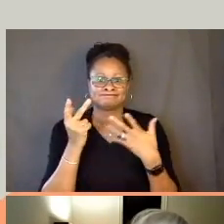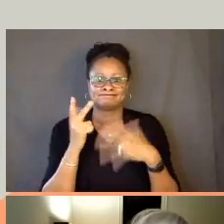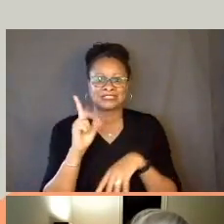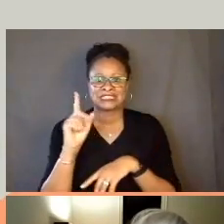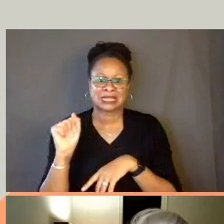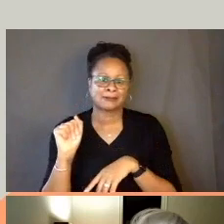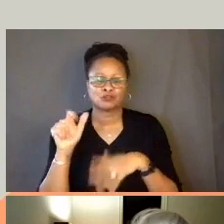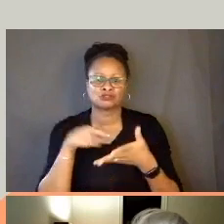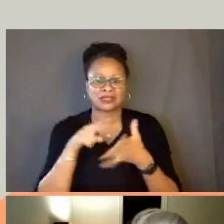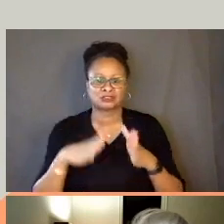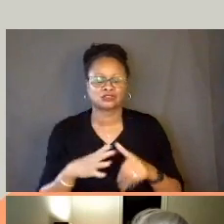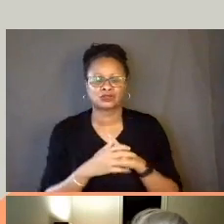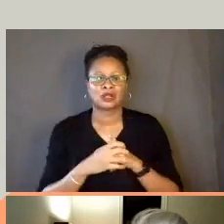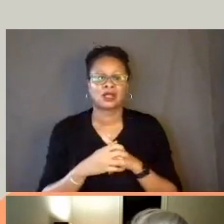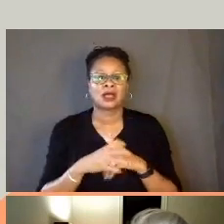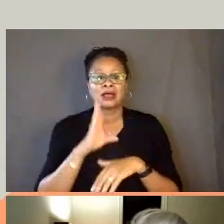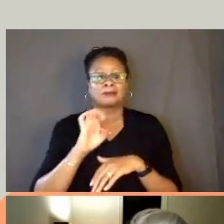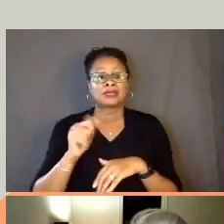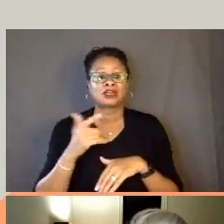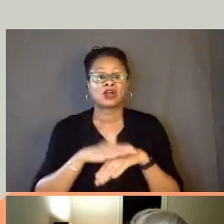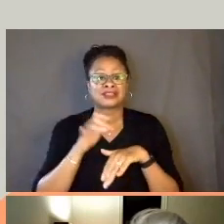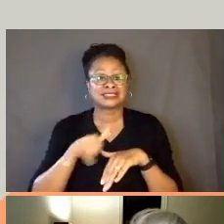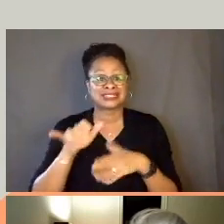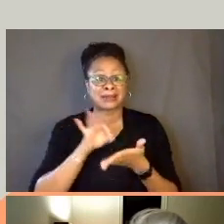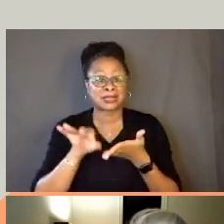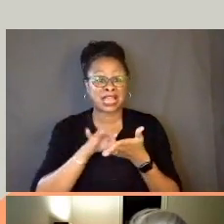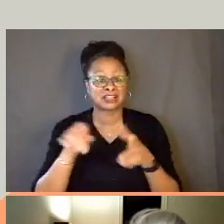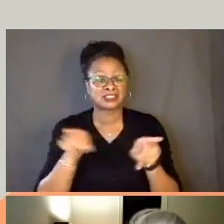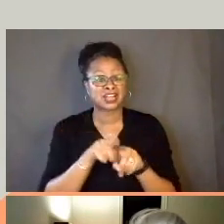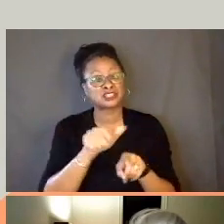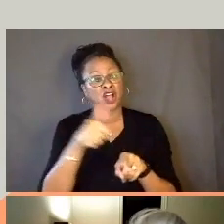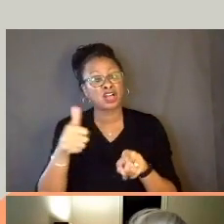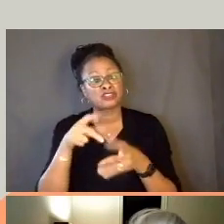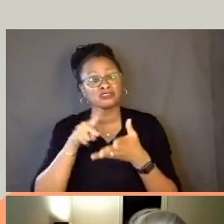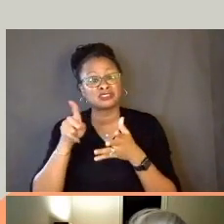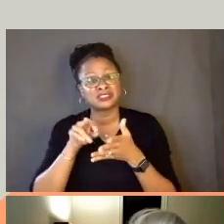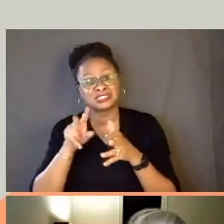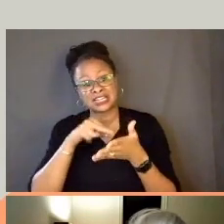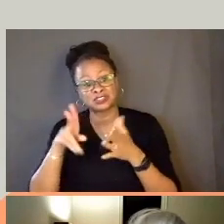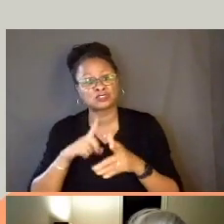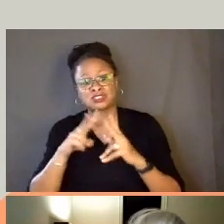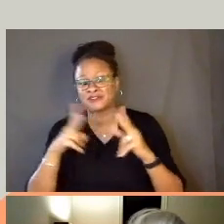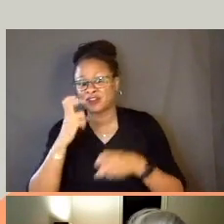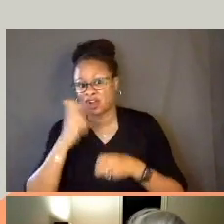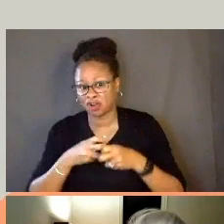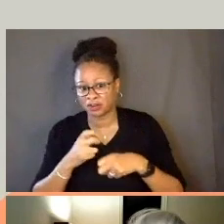Being, like, on the same counts as other dancers is really hard.